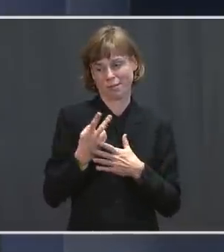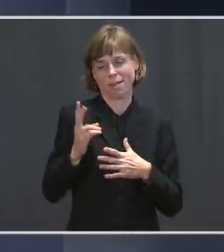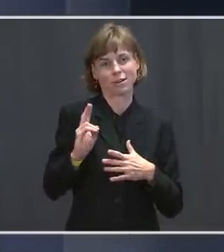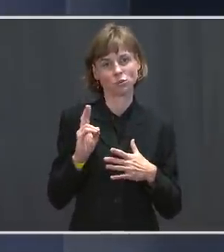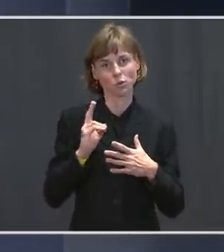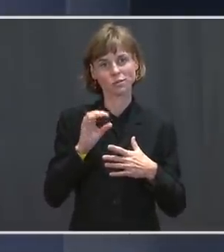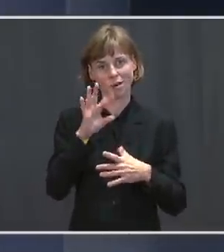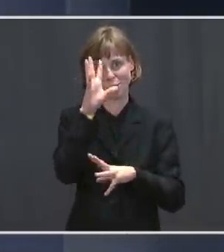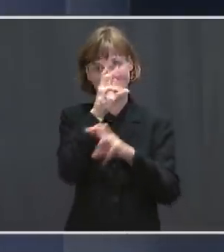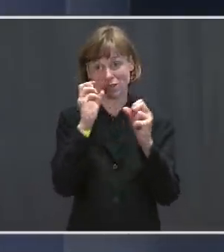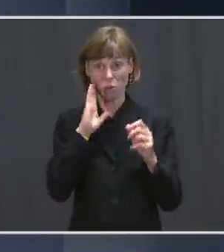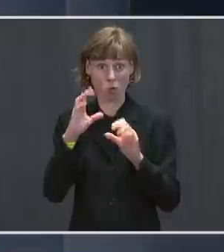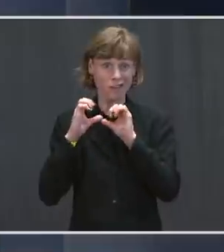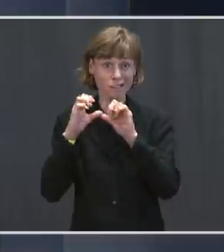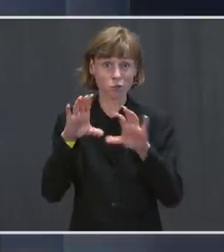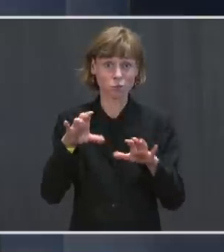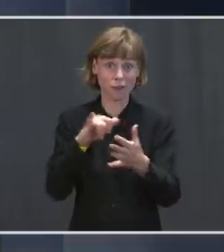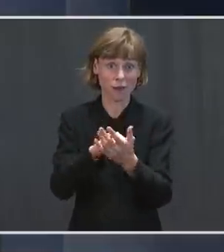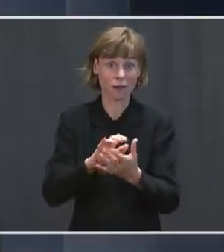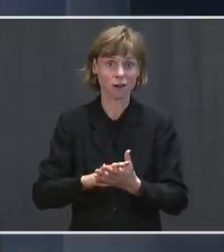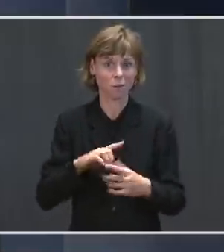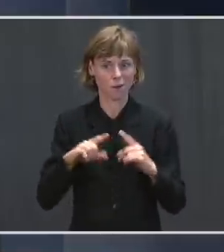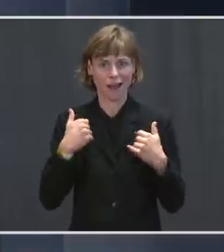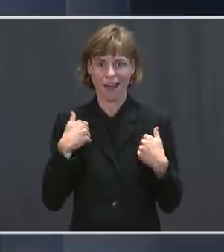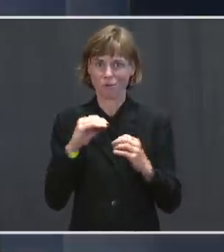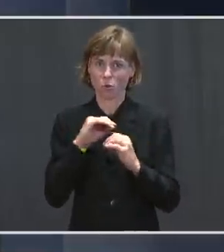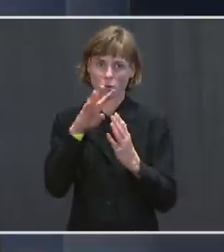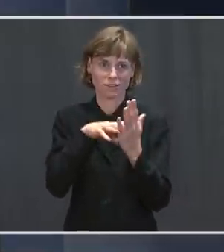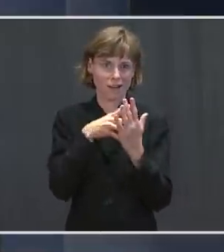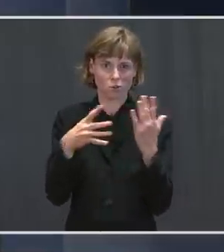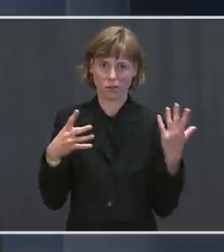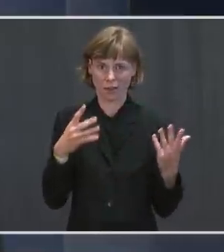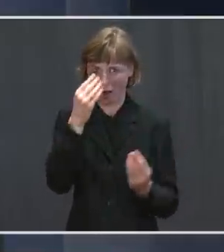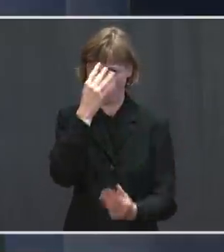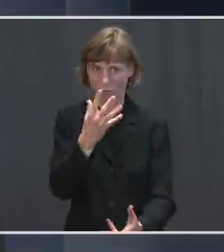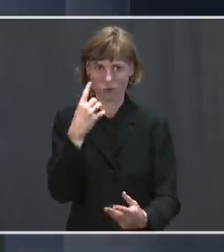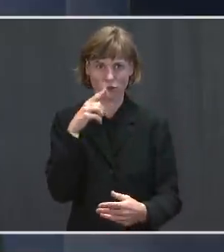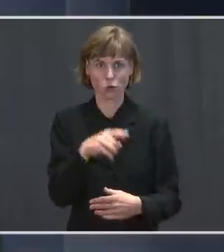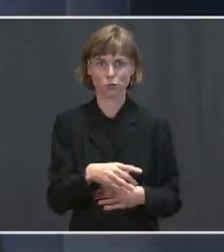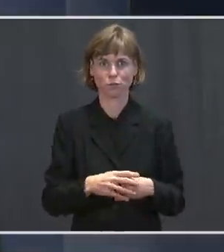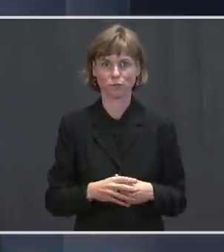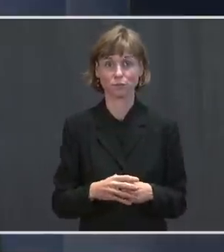but I don't have any scheduling updates for you at this point in time. The Press: .